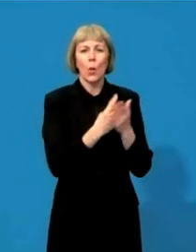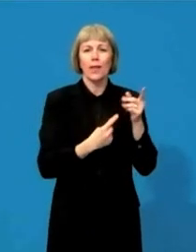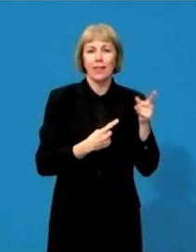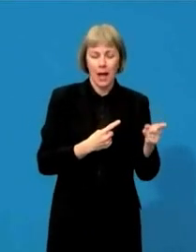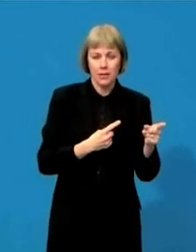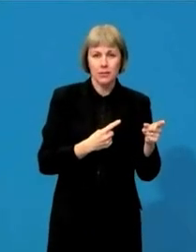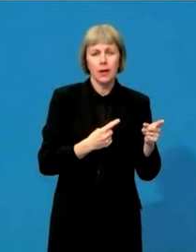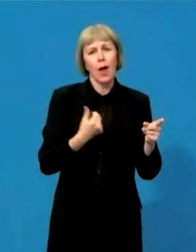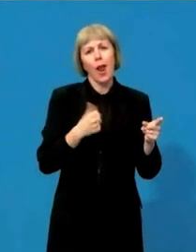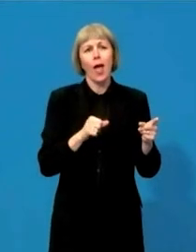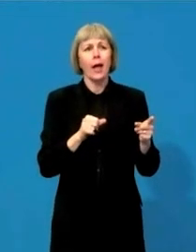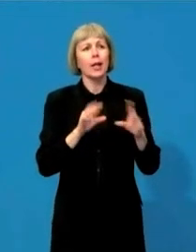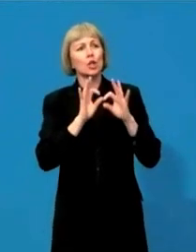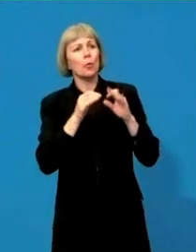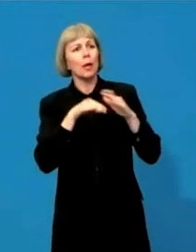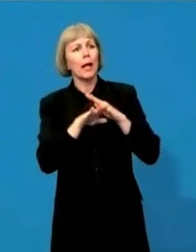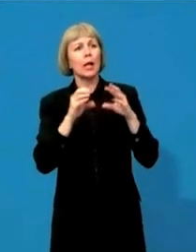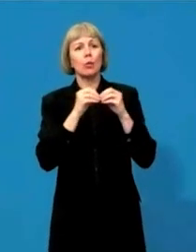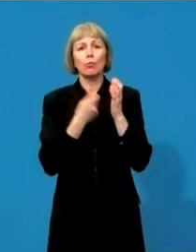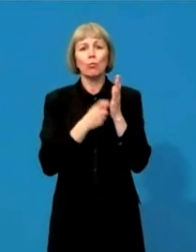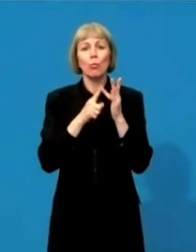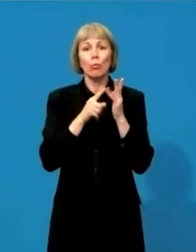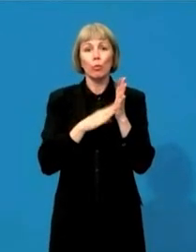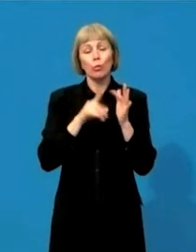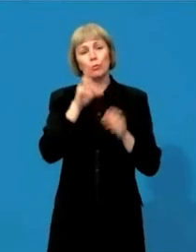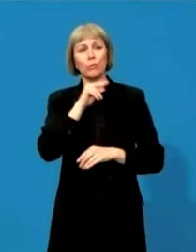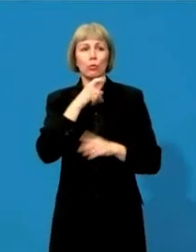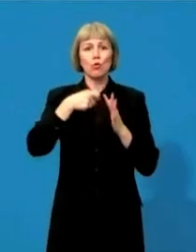going to make them feel comfortable to speak about their child's disability, and that's